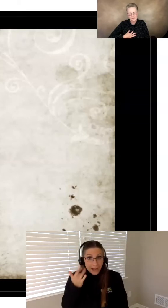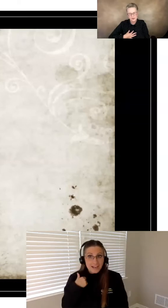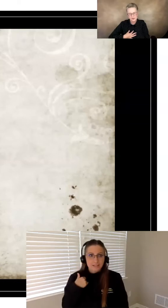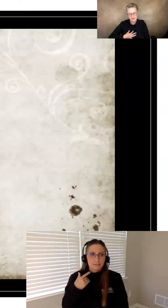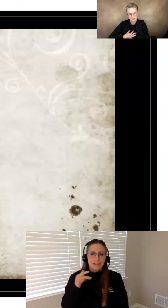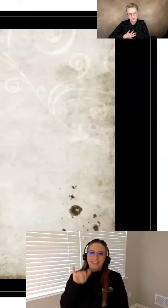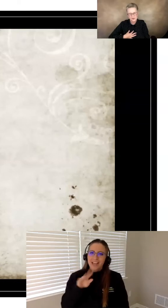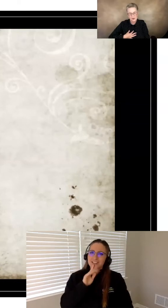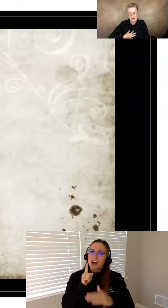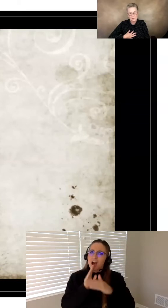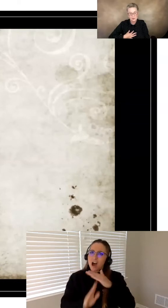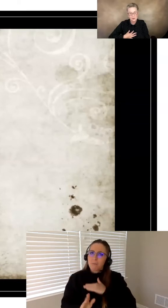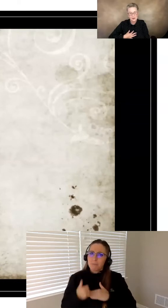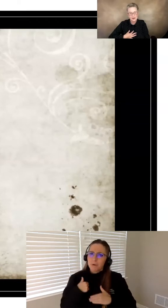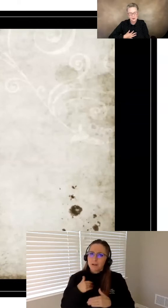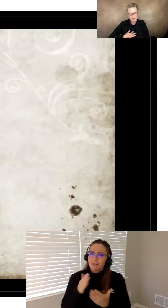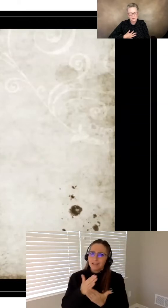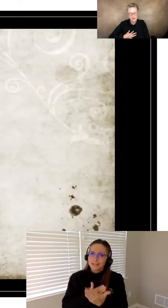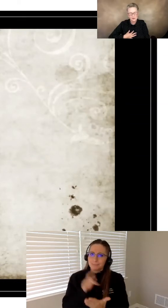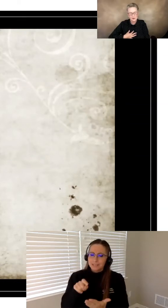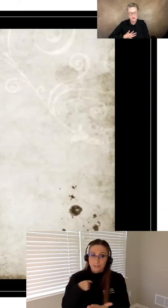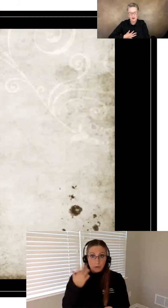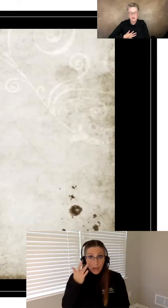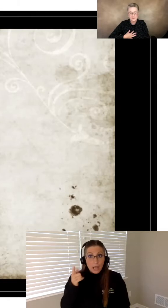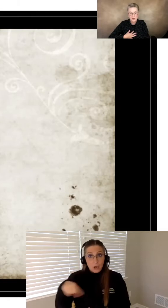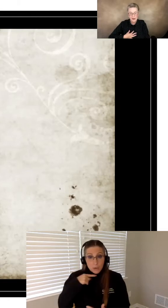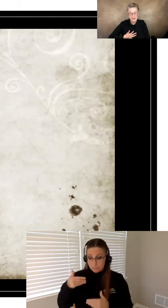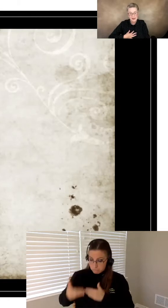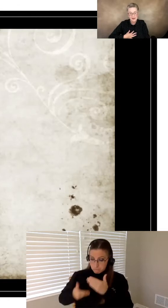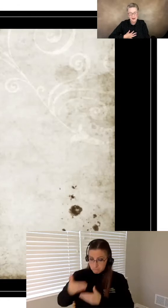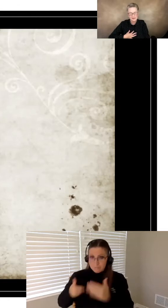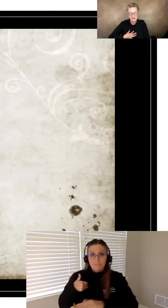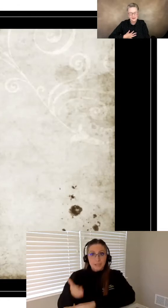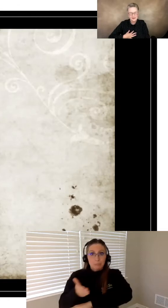lesson to learn is that we do improve as we go along and it's okay to say that